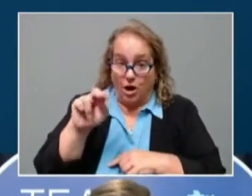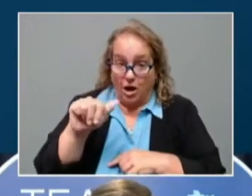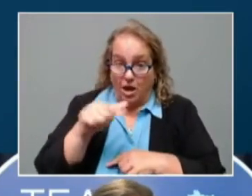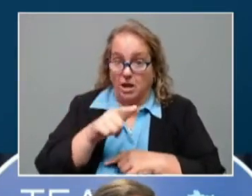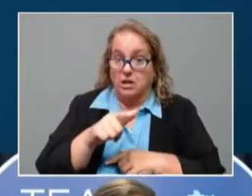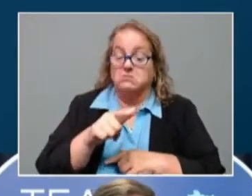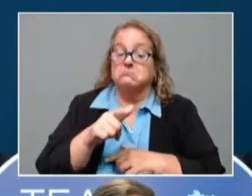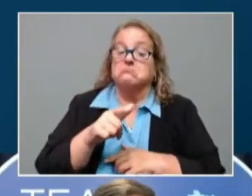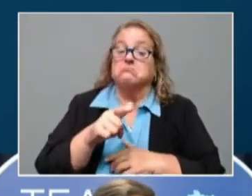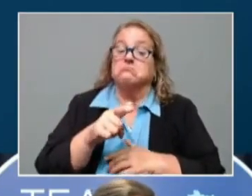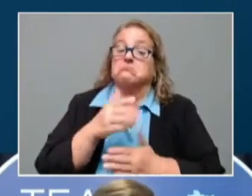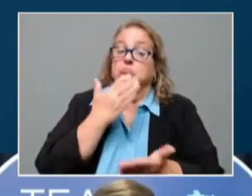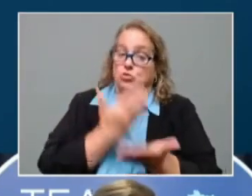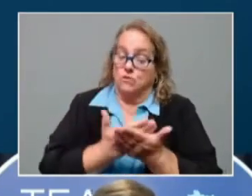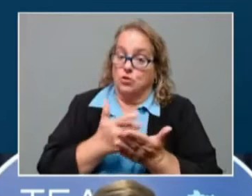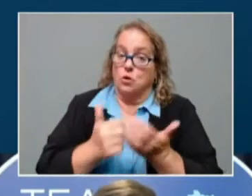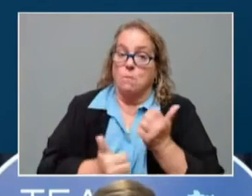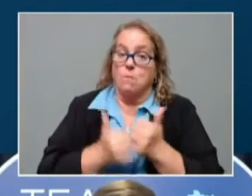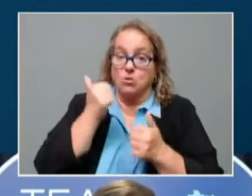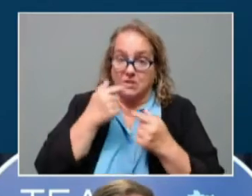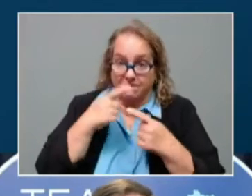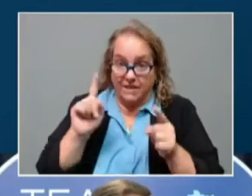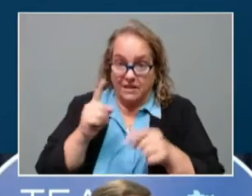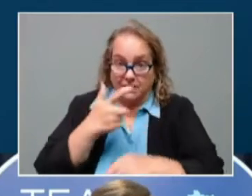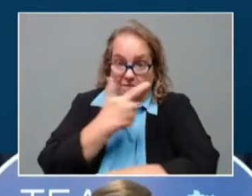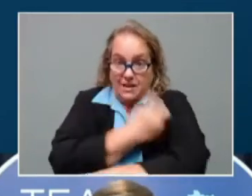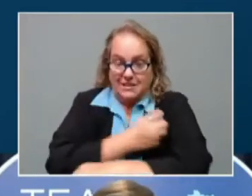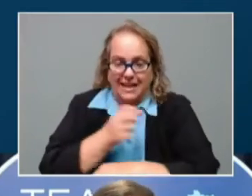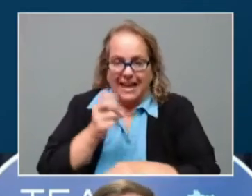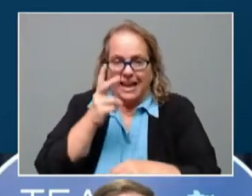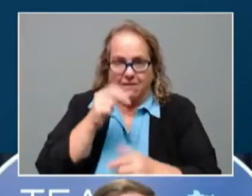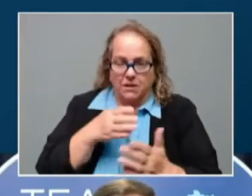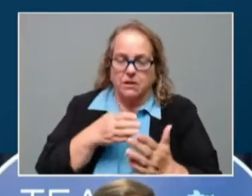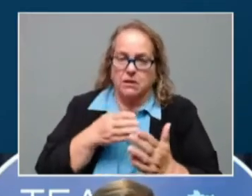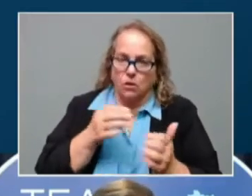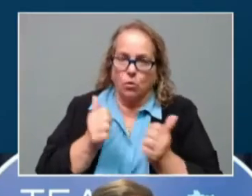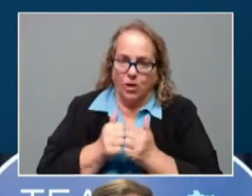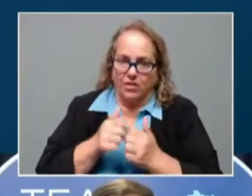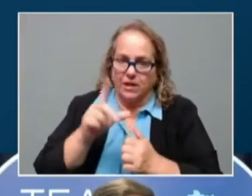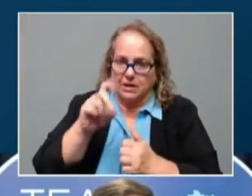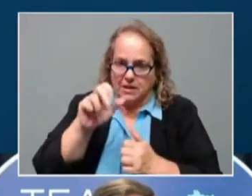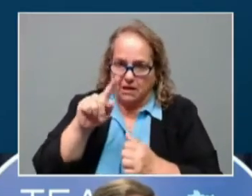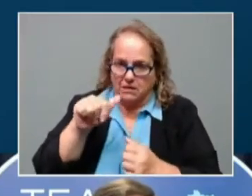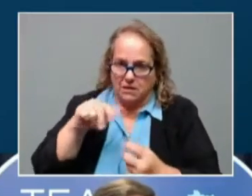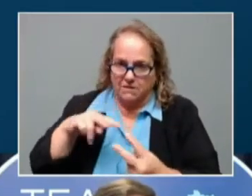vaccine even against the delta variants. So hold on, give it the time and we